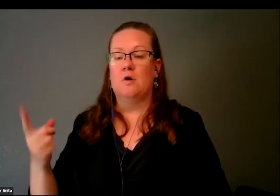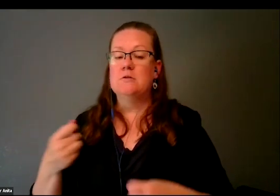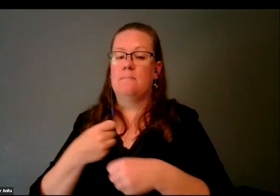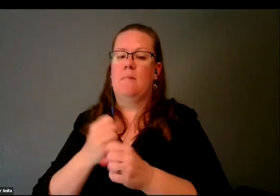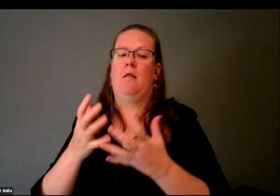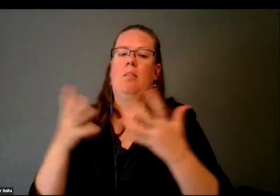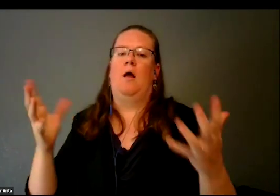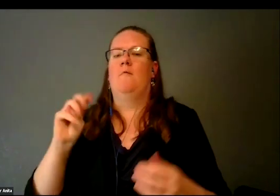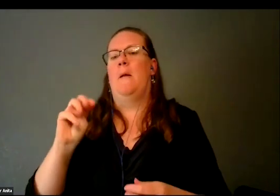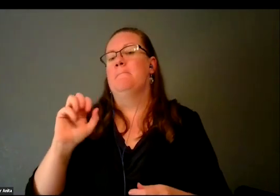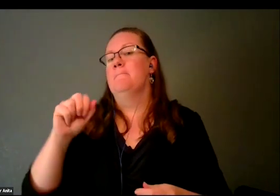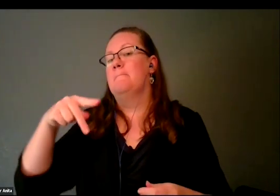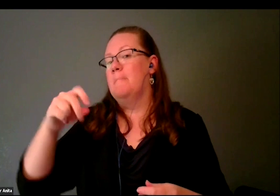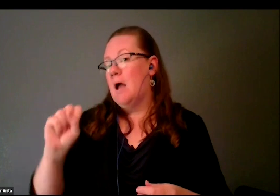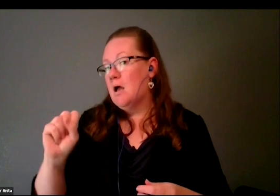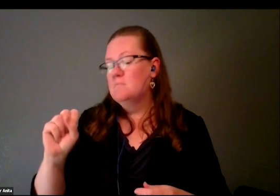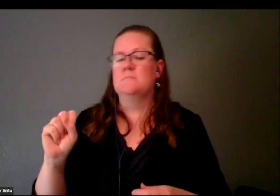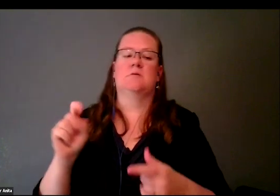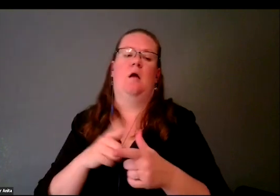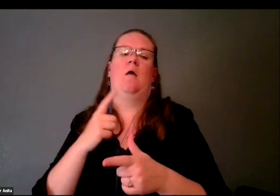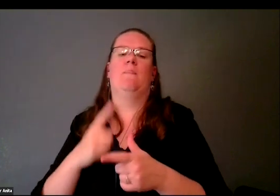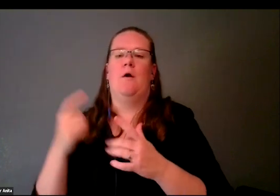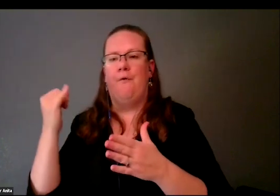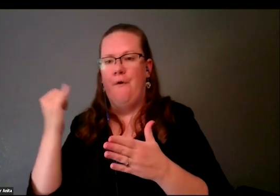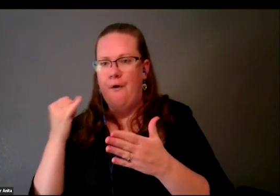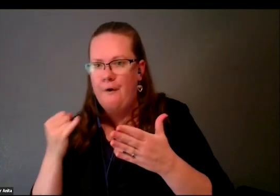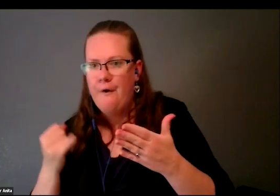and then I eventually started exploring tactile art and how we might convey